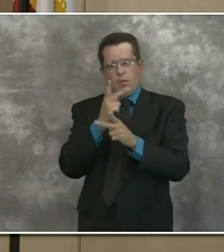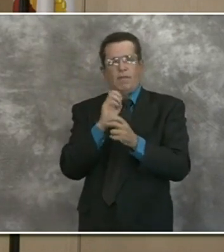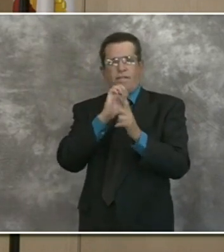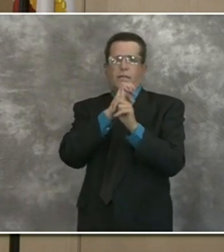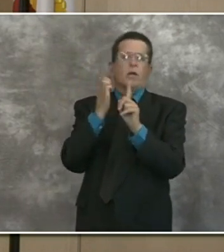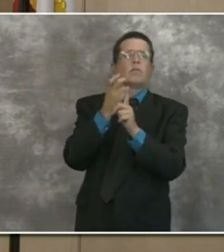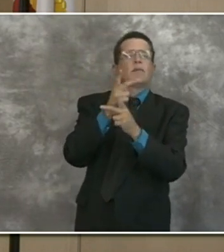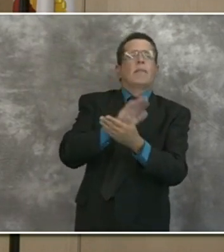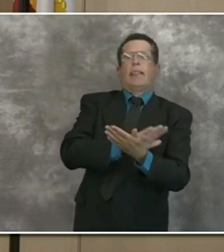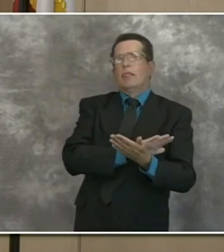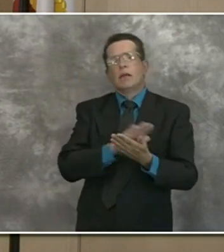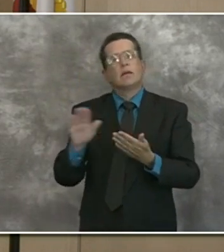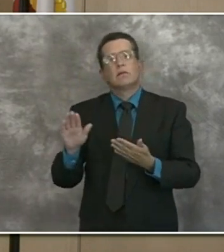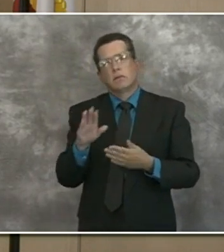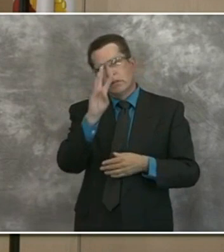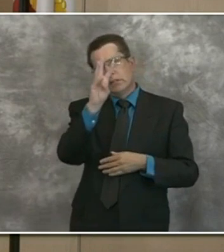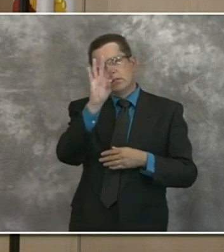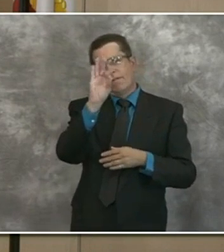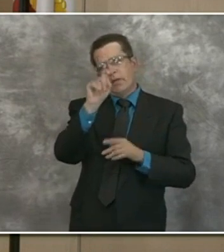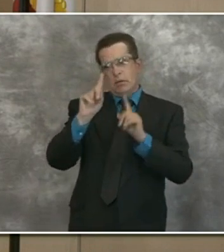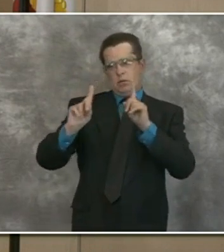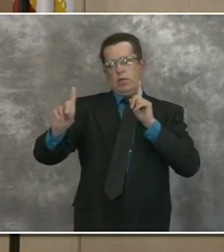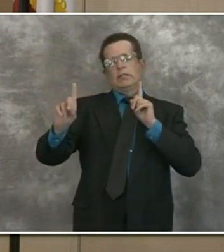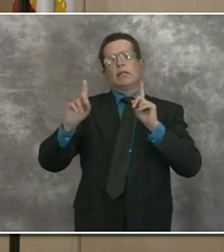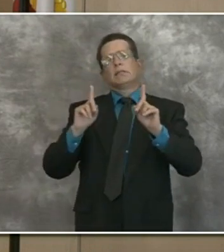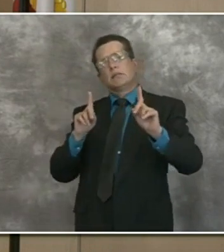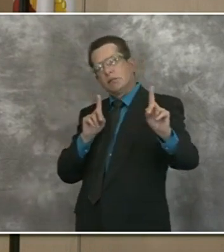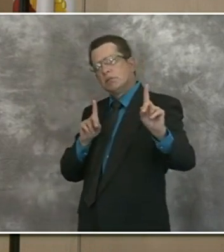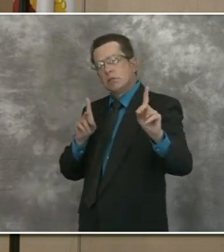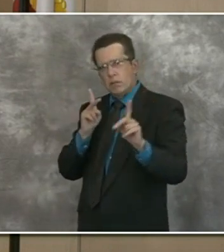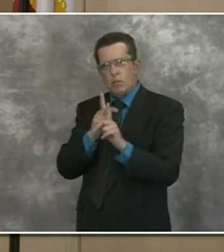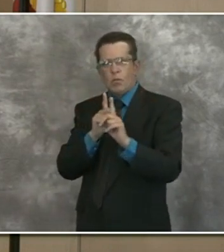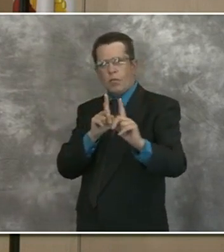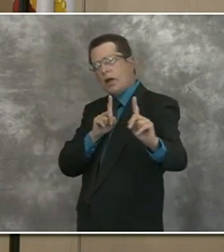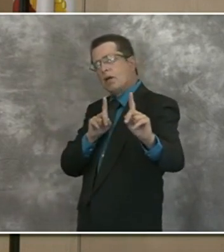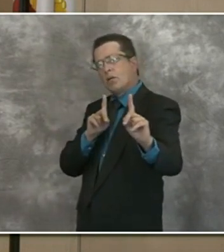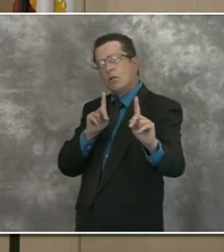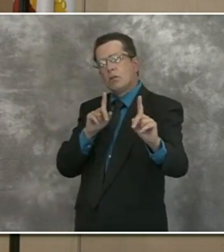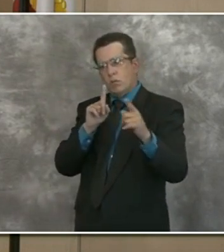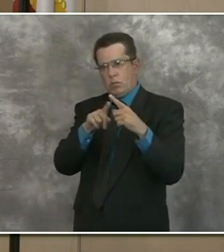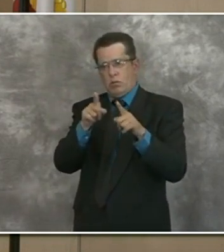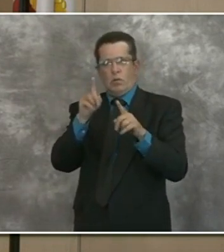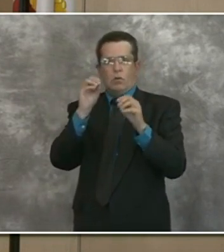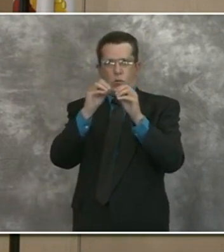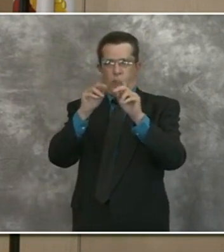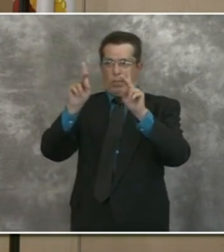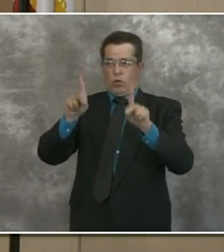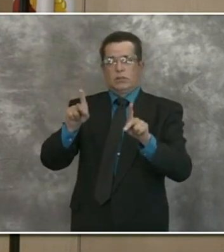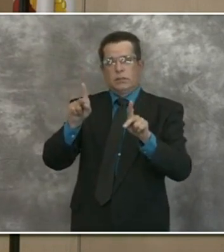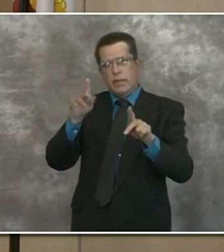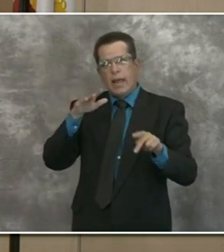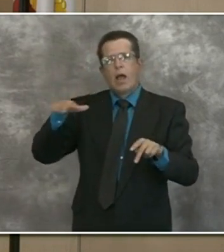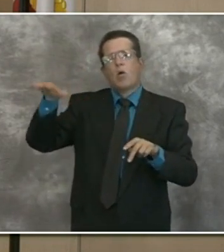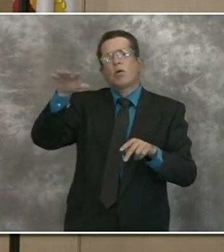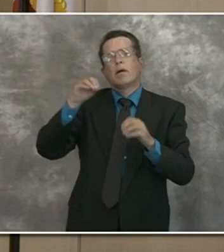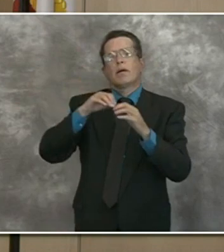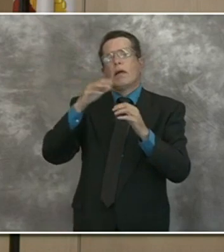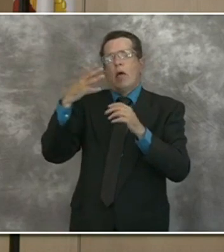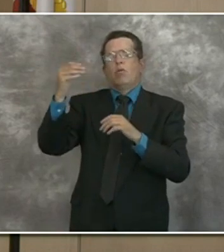DECREASE THE SPREAD OF COVID-19. THESE INCLUDE PRACTICING GOOD HAND HYGIENE AND ENVIRONMENTAL SANITATION,